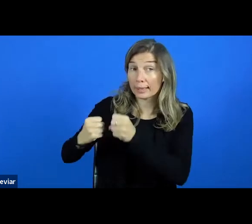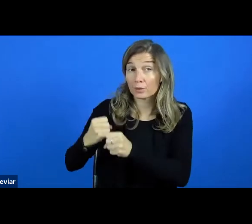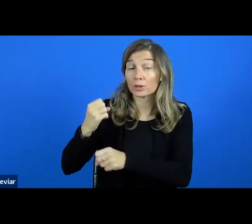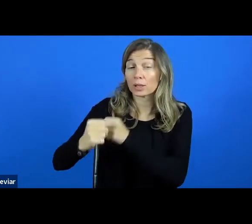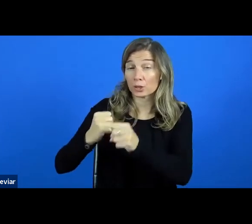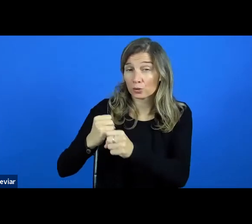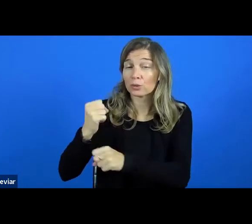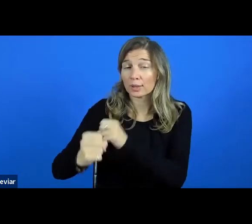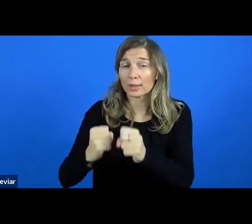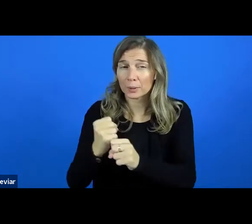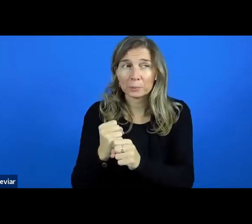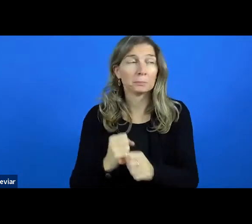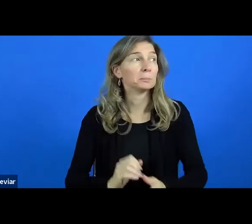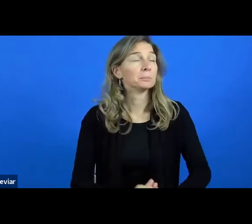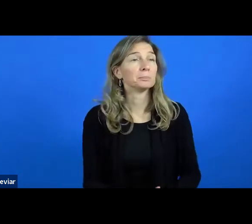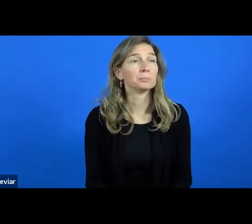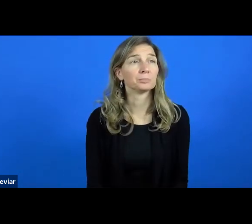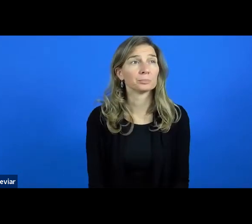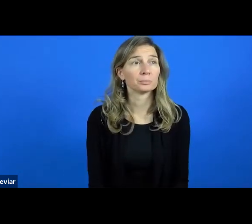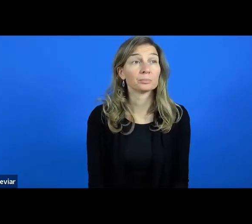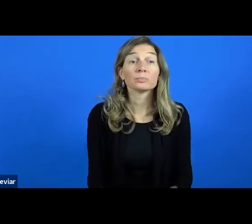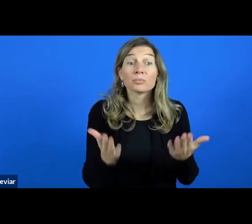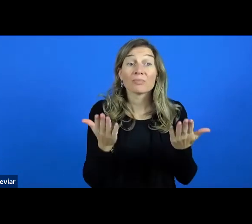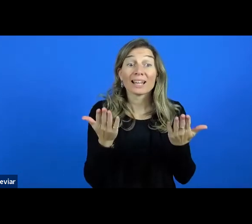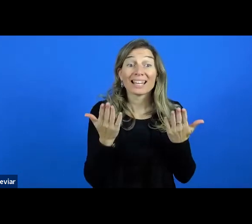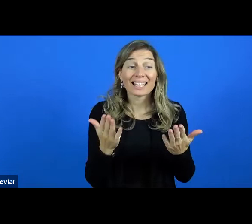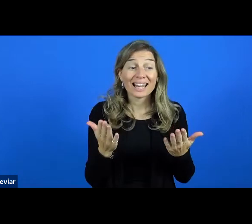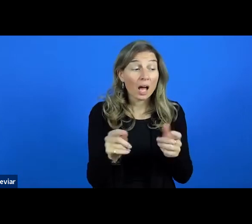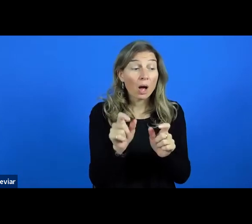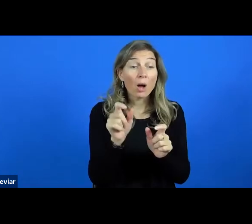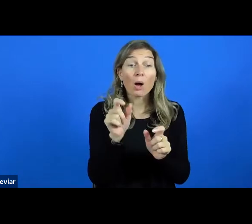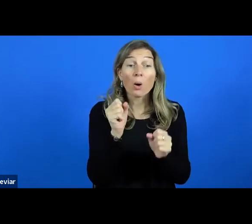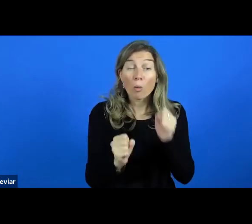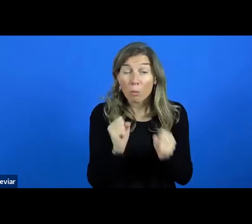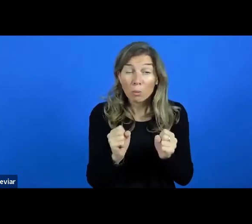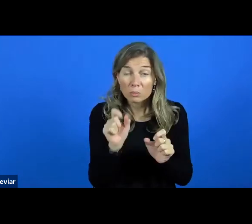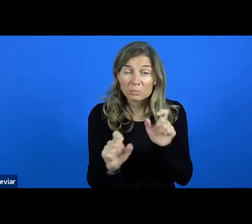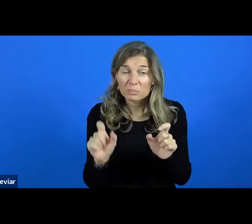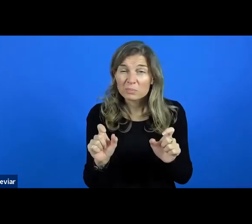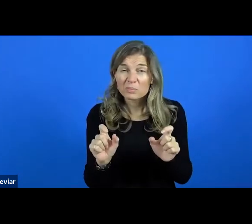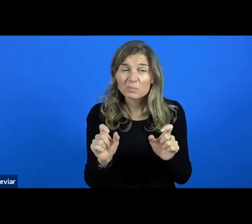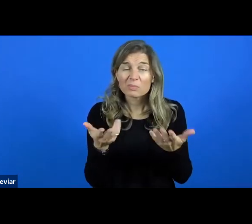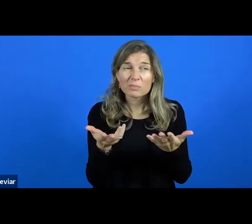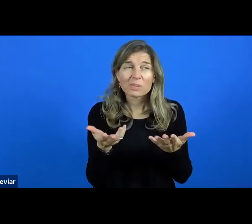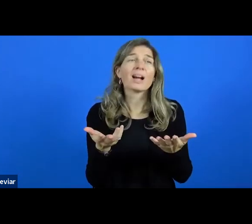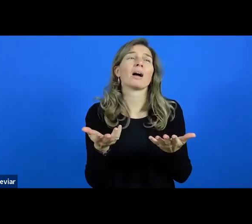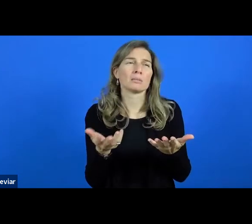Now, who's complaining and from which countries we receive the highest number of complaints?